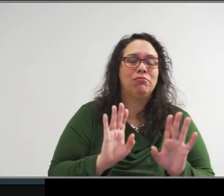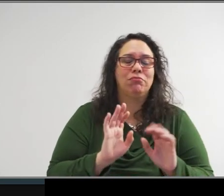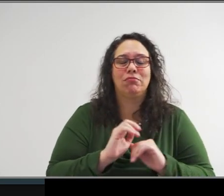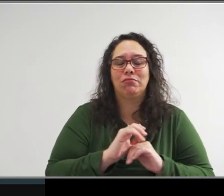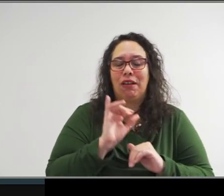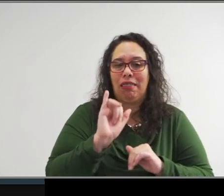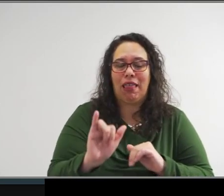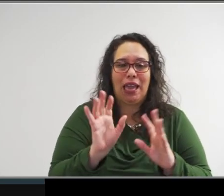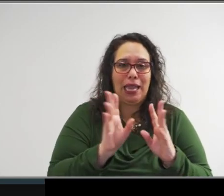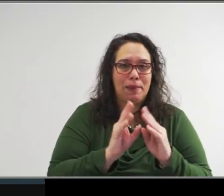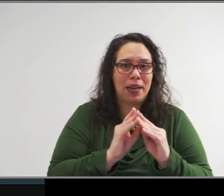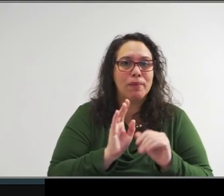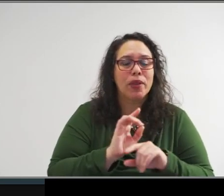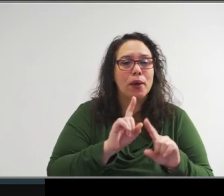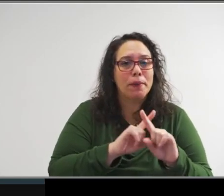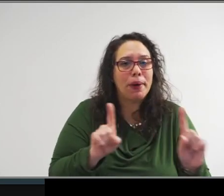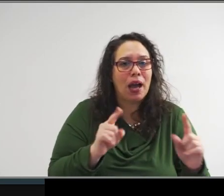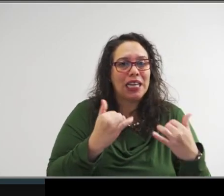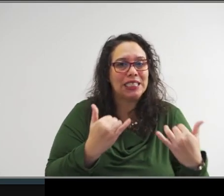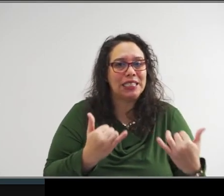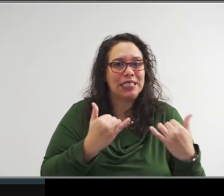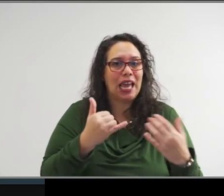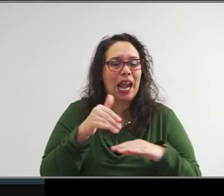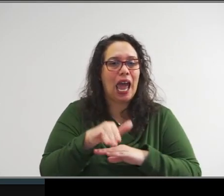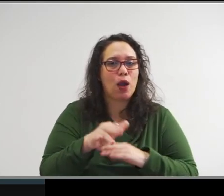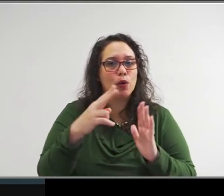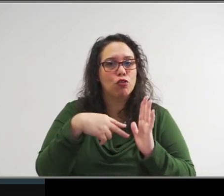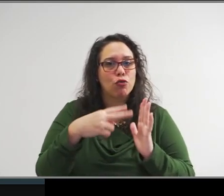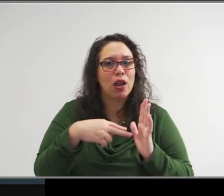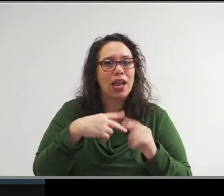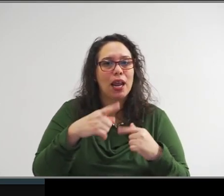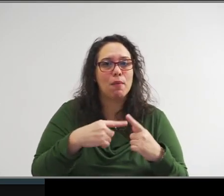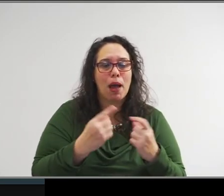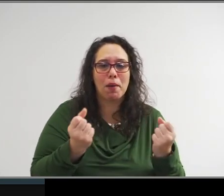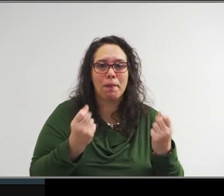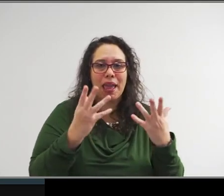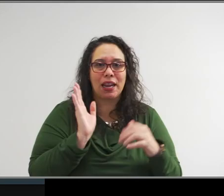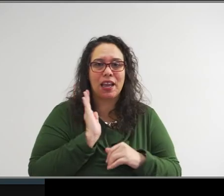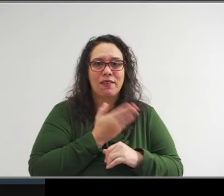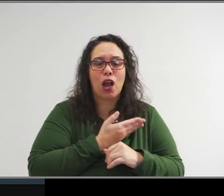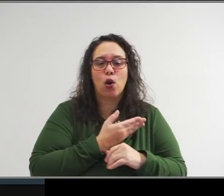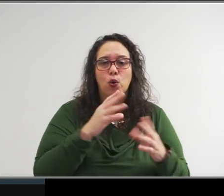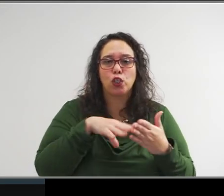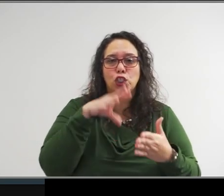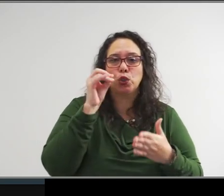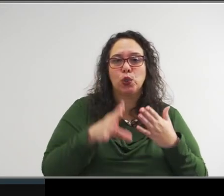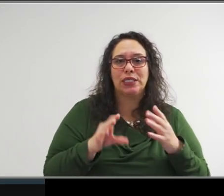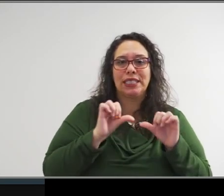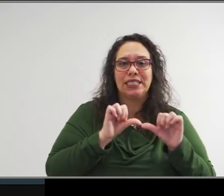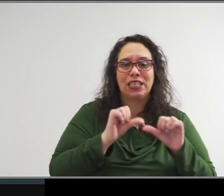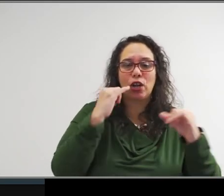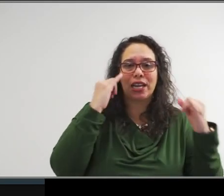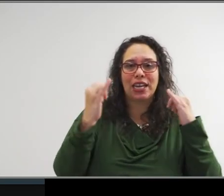But tonight I do want to read about a number of our students to continue this idea of bringing in the light